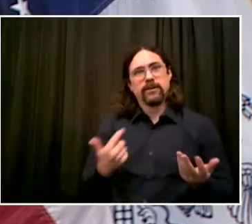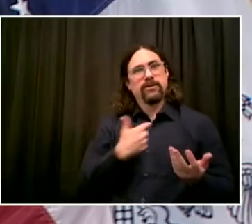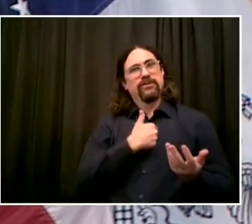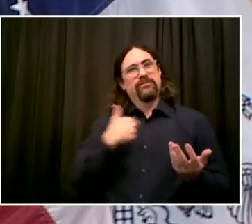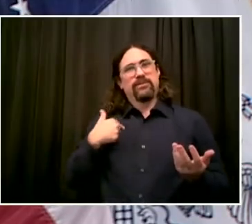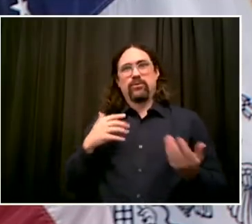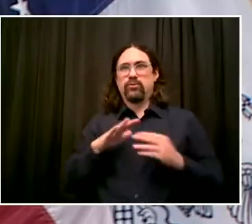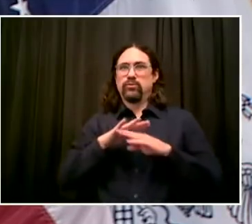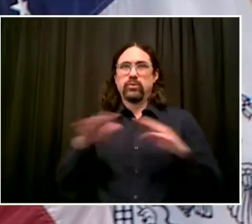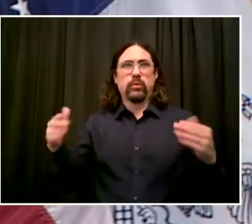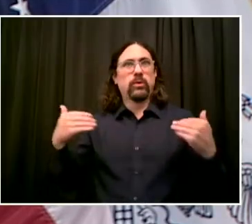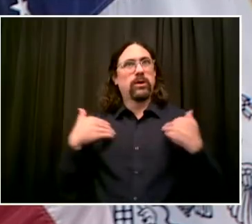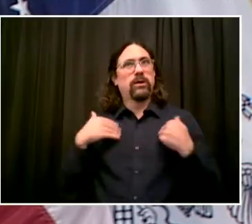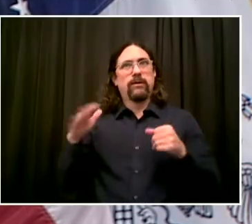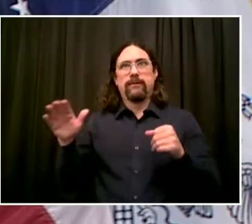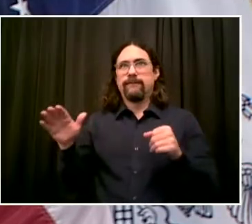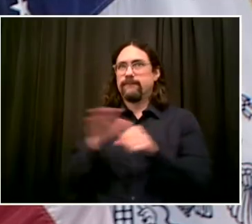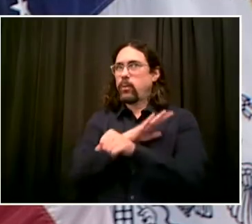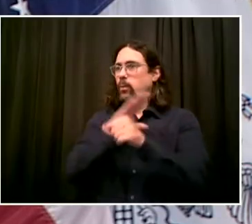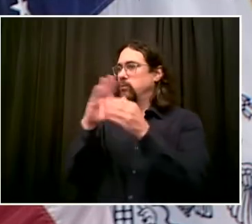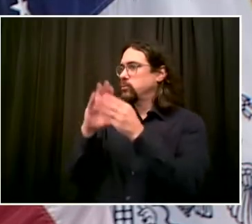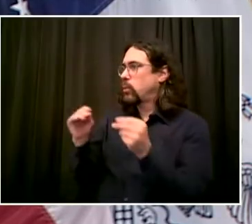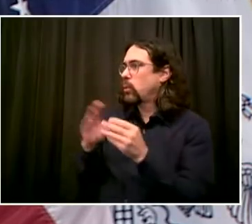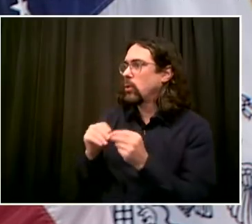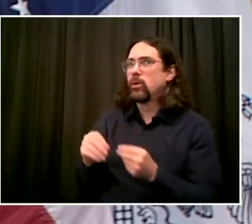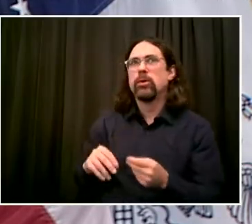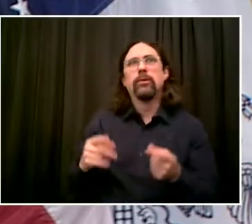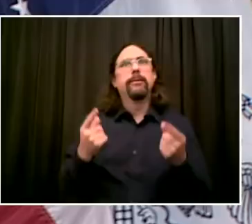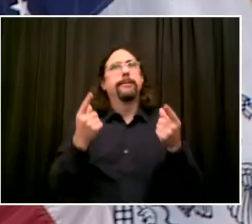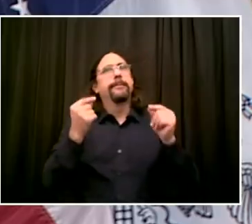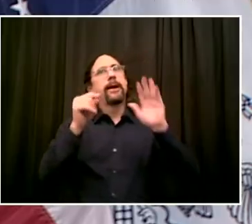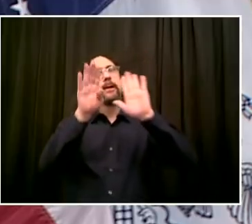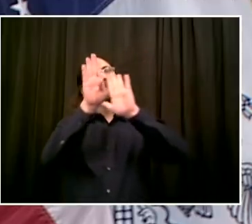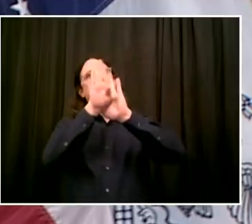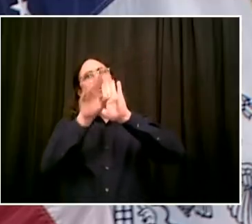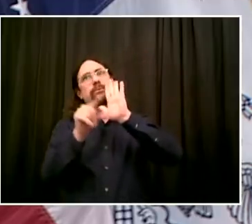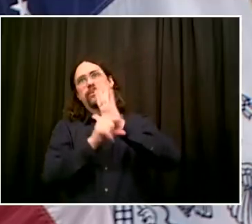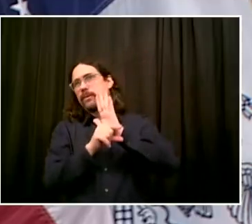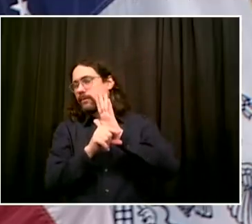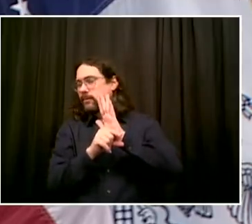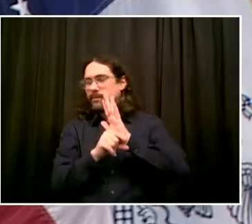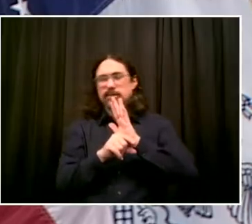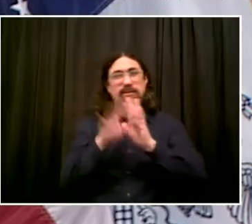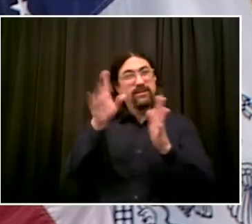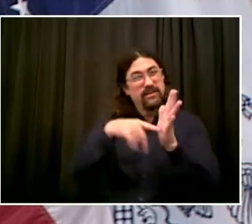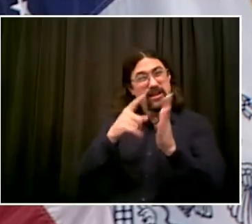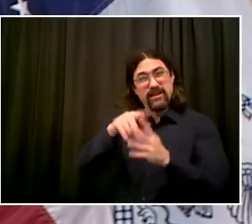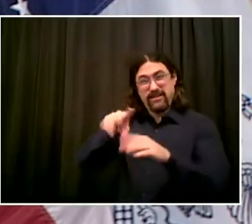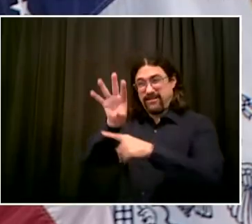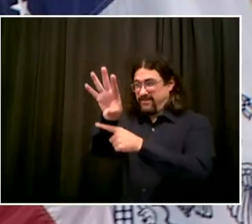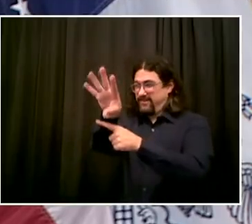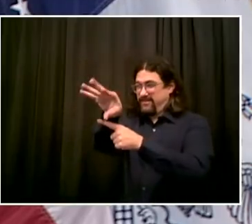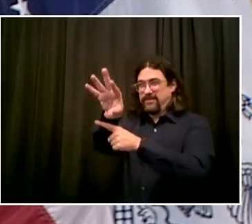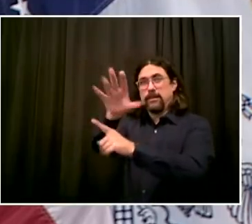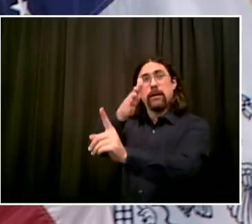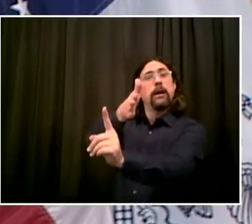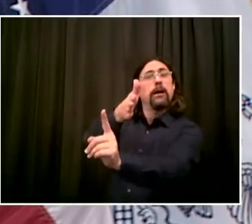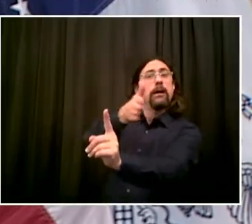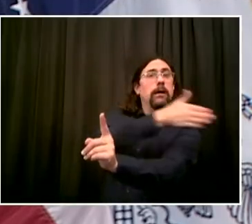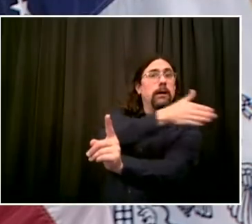TO UNDERSTAND IS THE HOWLE STORY. WDE ON'T ALWAYS GET THE WHOLE STORY FROM A RIBEF VIDEO CLIP. SOMETIMES WE GET A LOT, WHAT WE